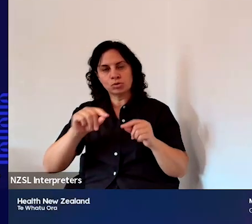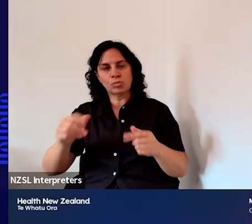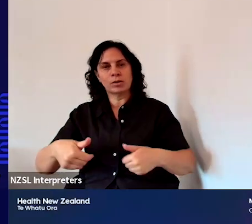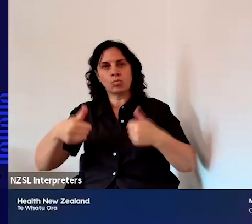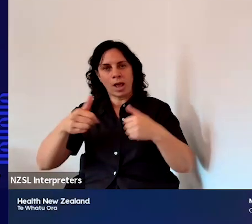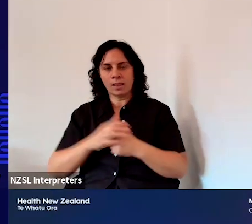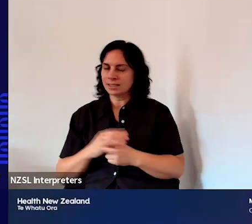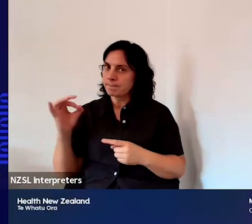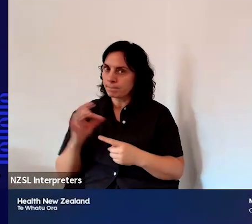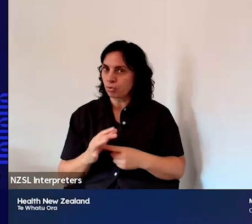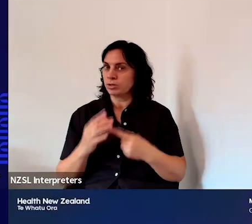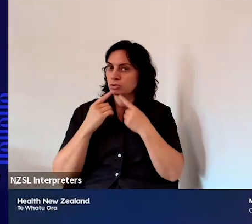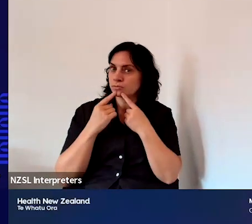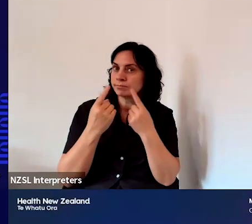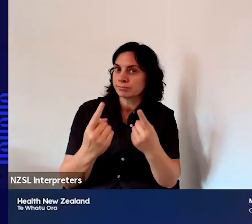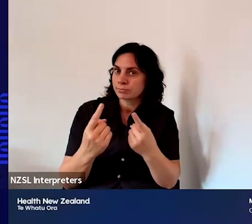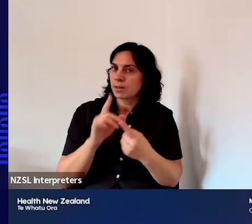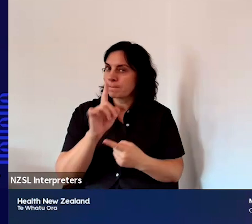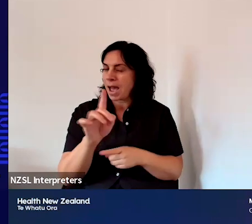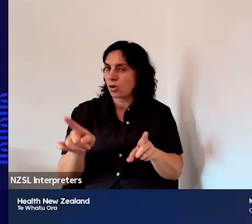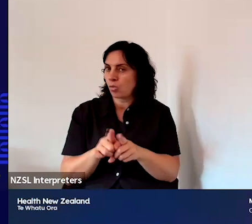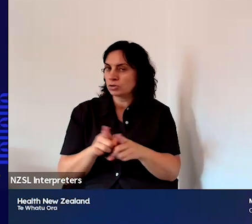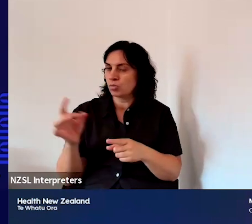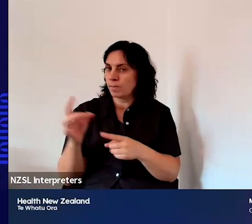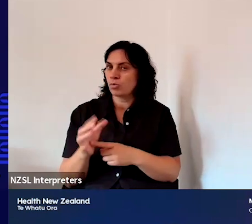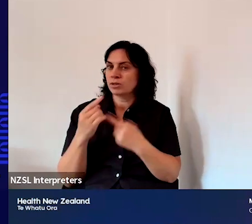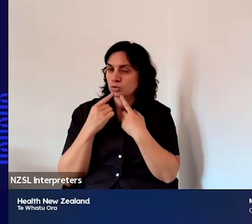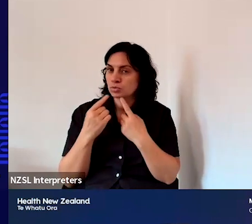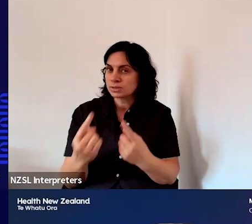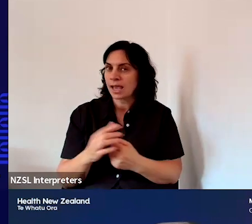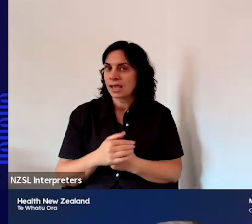It's also important to understand that, people can still experience wellbeing